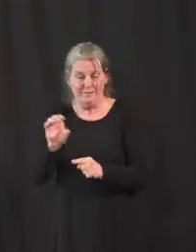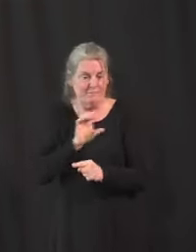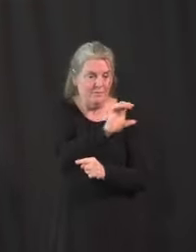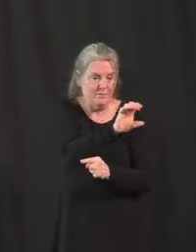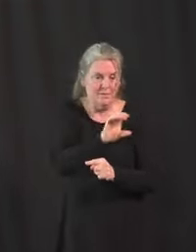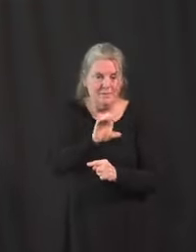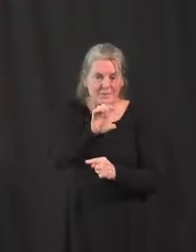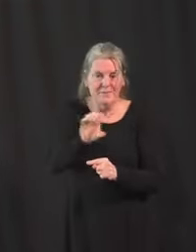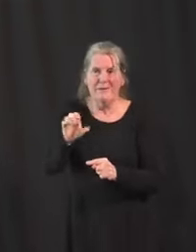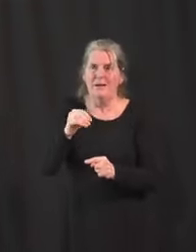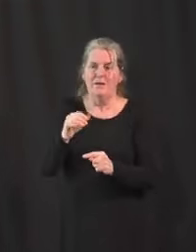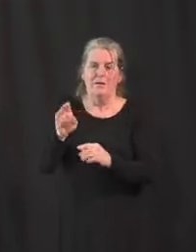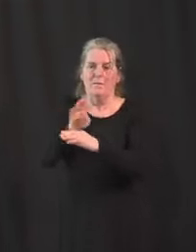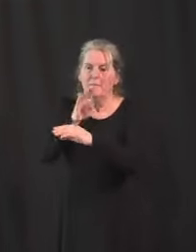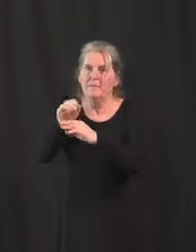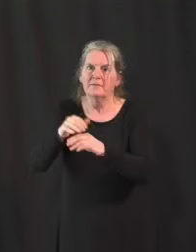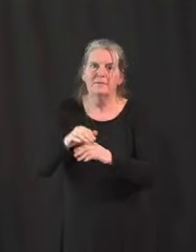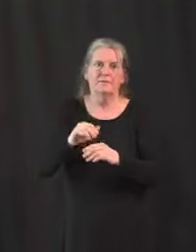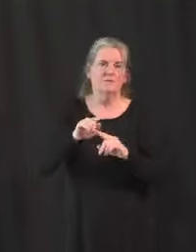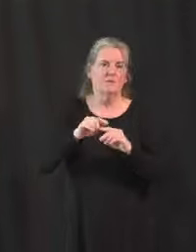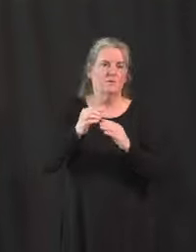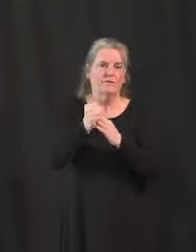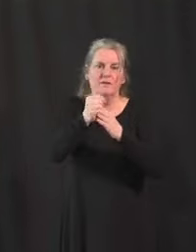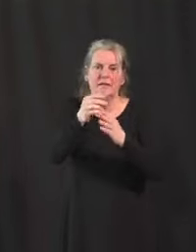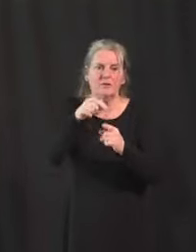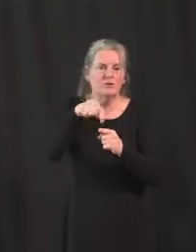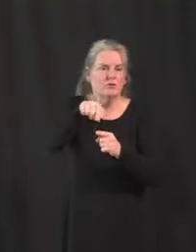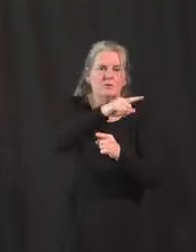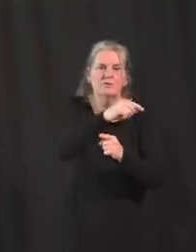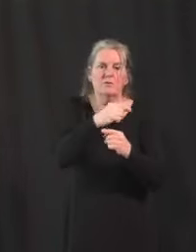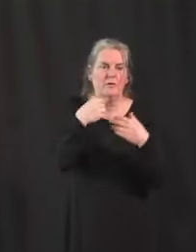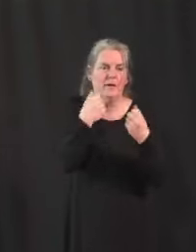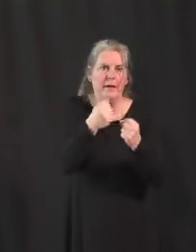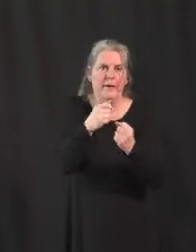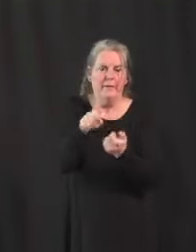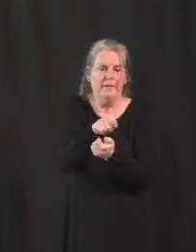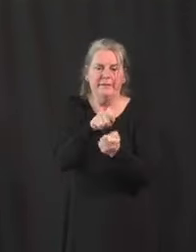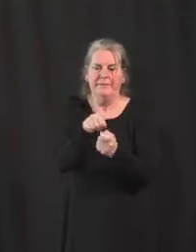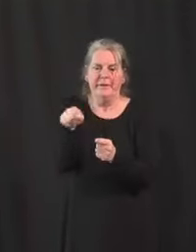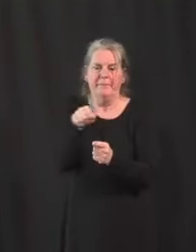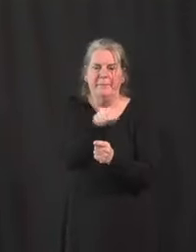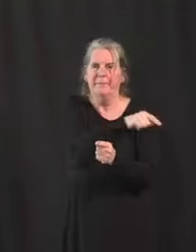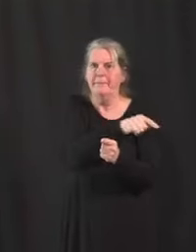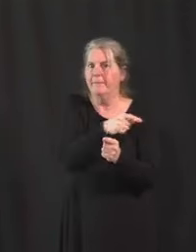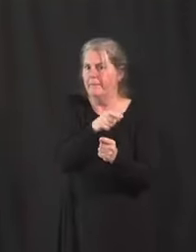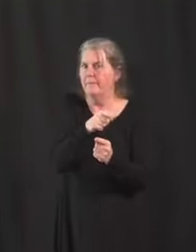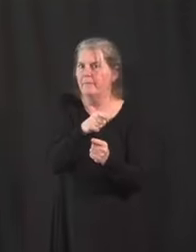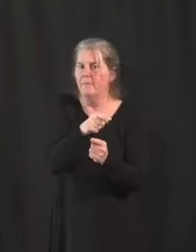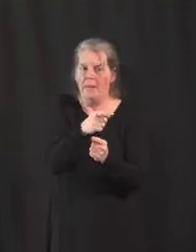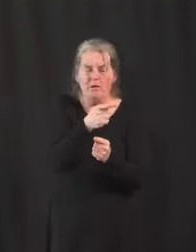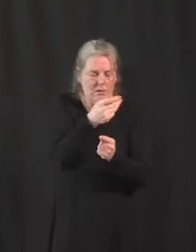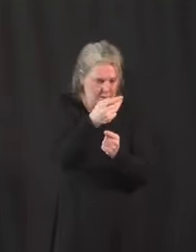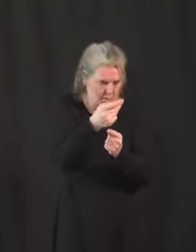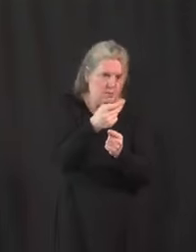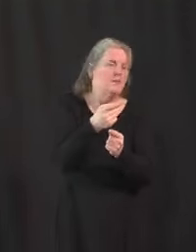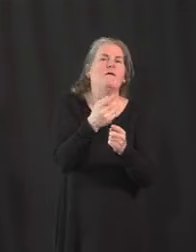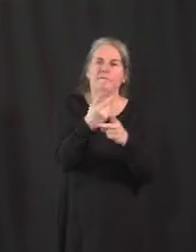BUSINESSES OR OTHER LEADERSHIP TO GET THE INFORMATION THAT WE NEED AND THEN PARLEY THAT INTO